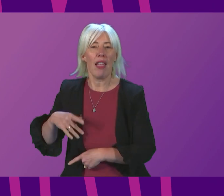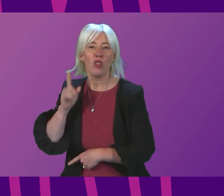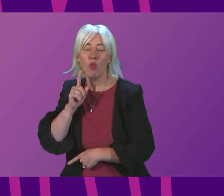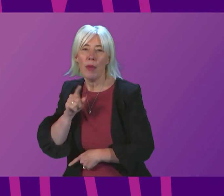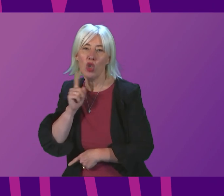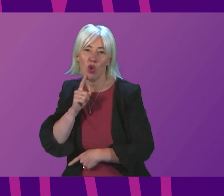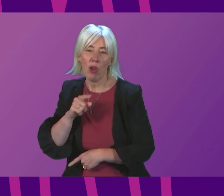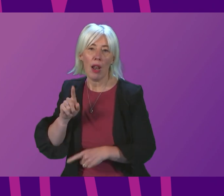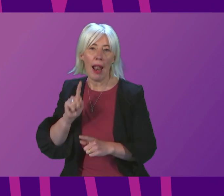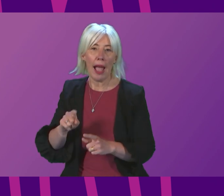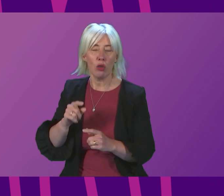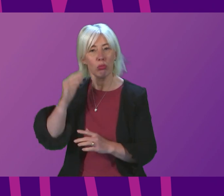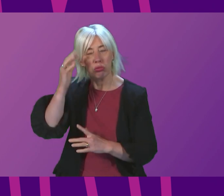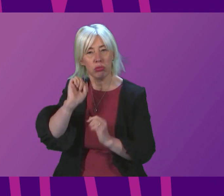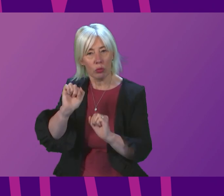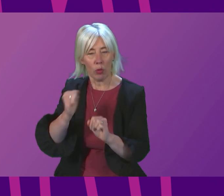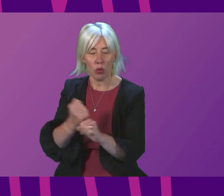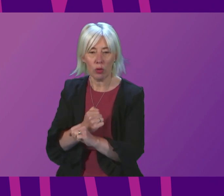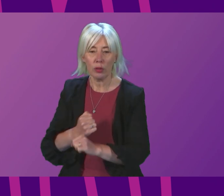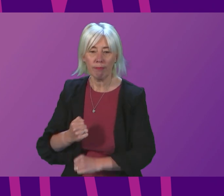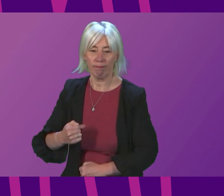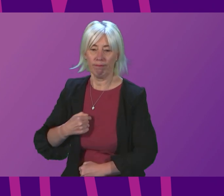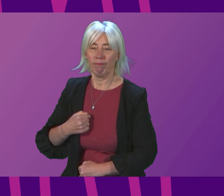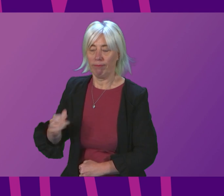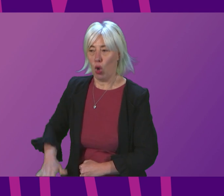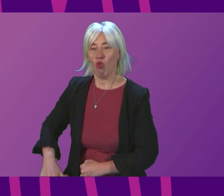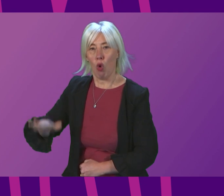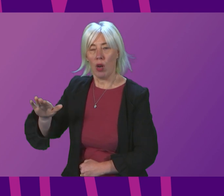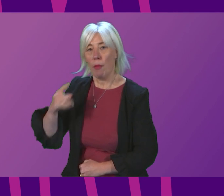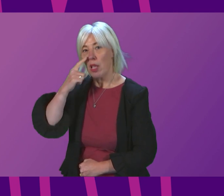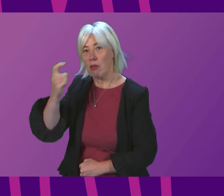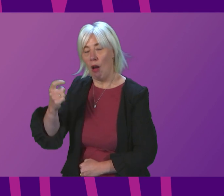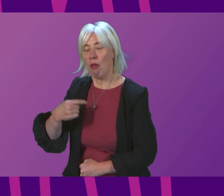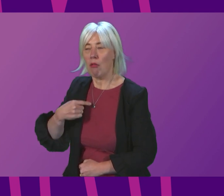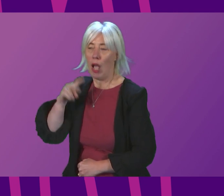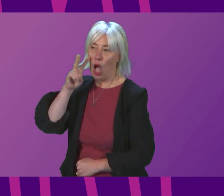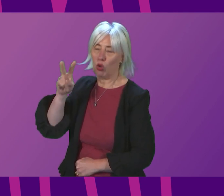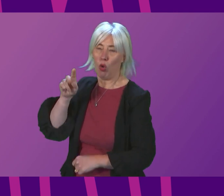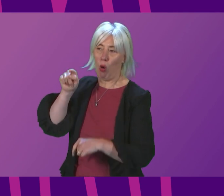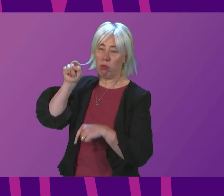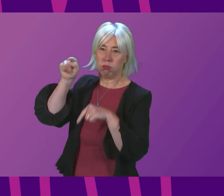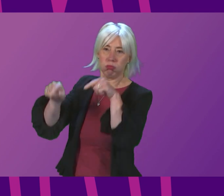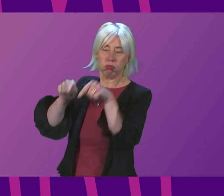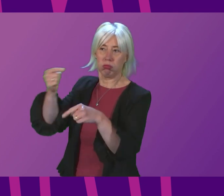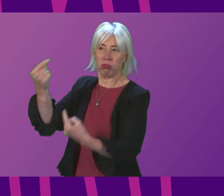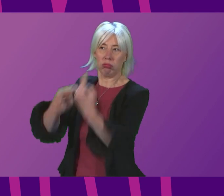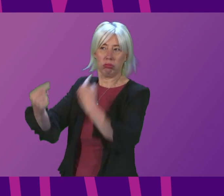As a very young child, I watched victims of domestic abuse come to my mum’s shop on